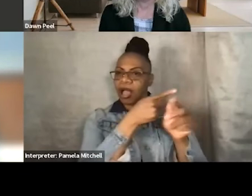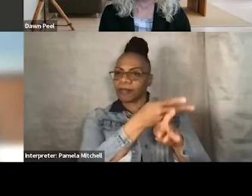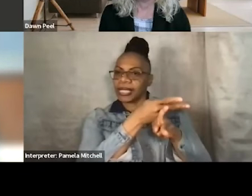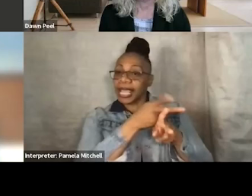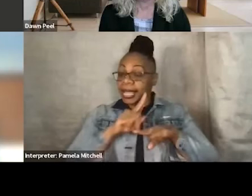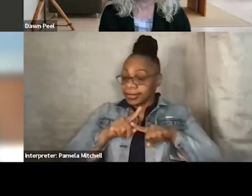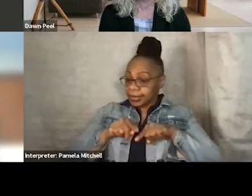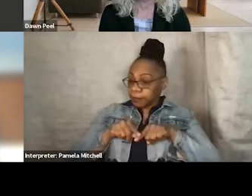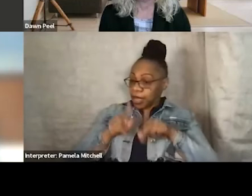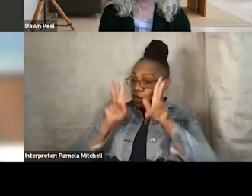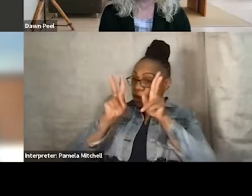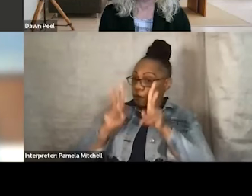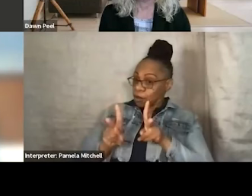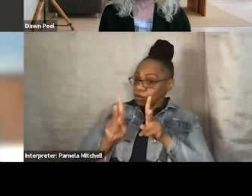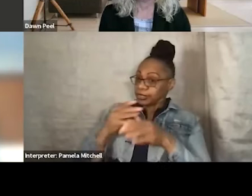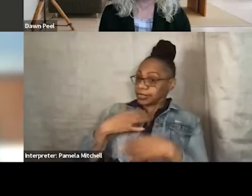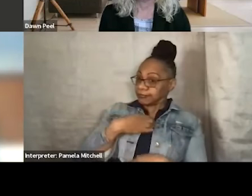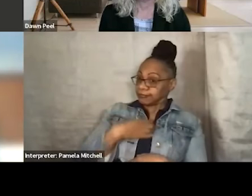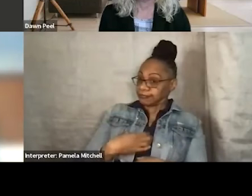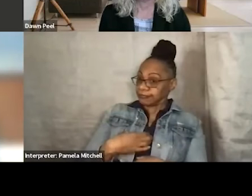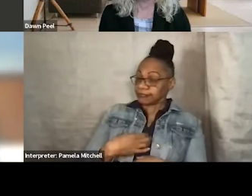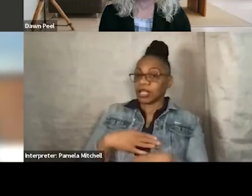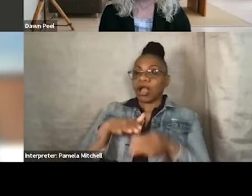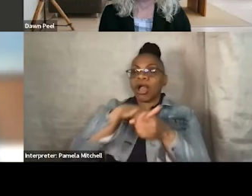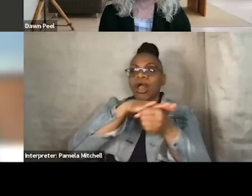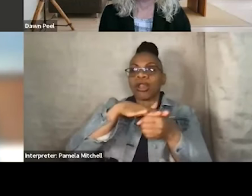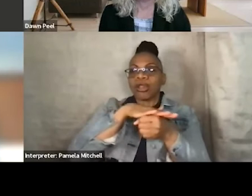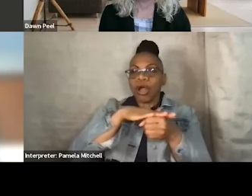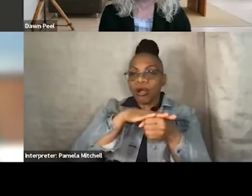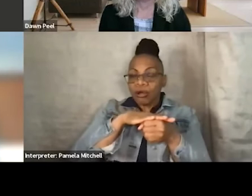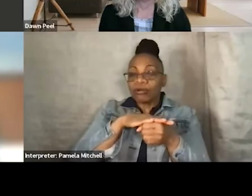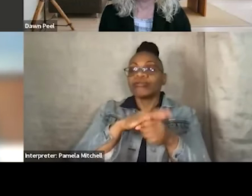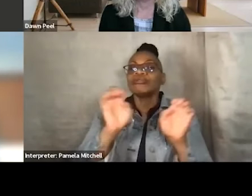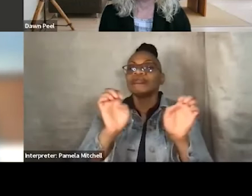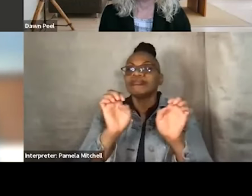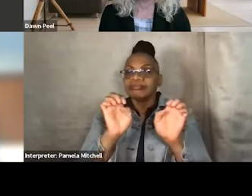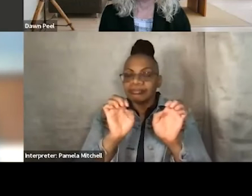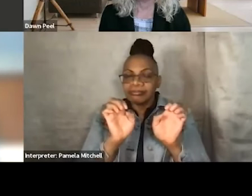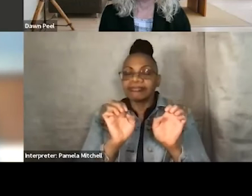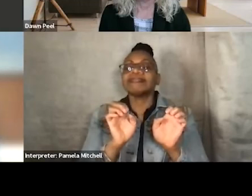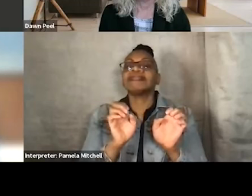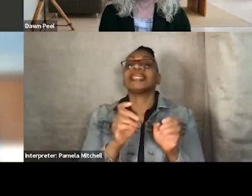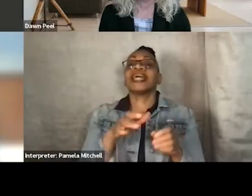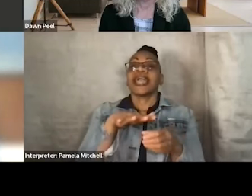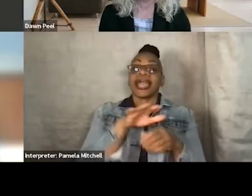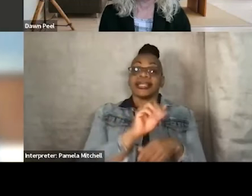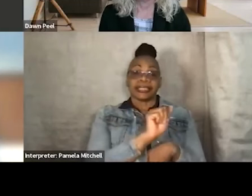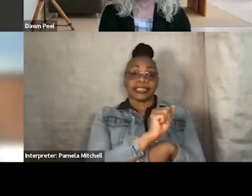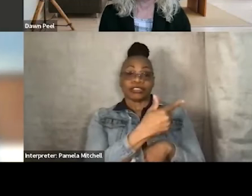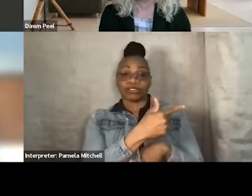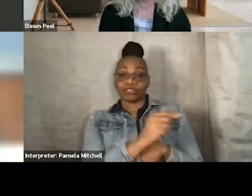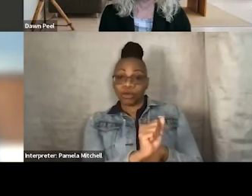Mobile crisis services are available statewide in Georgia and can respond 24 hours a day, seven days a week,